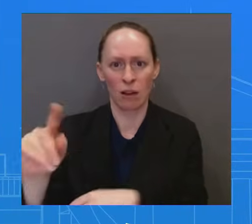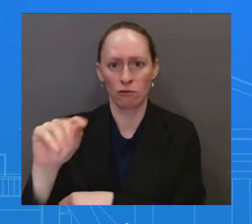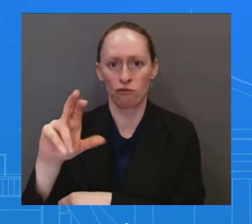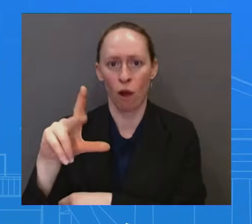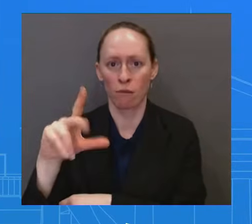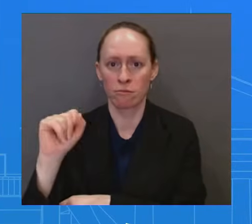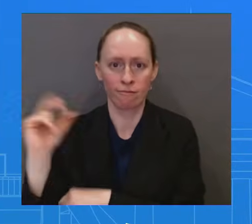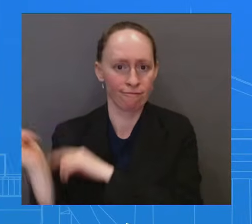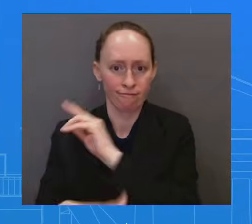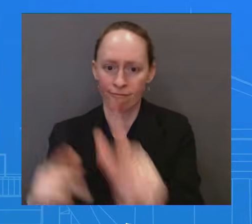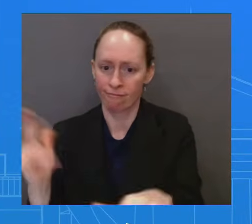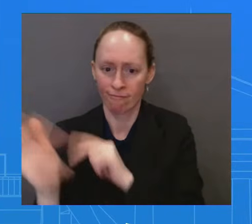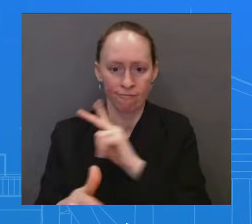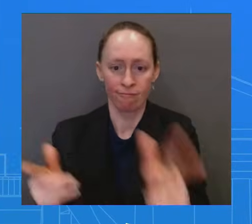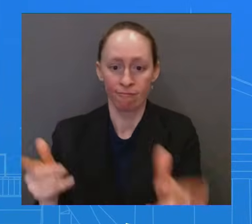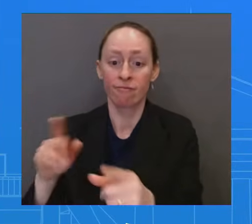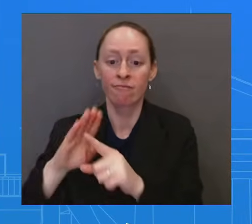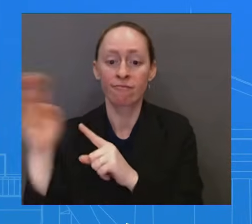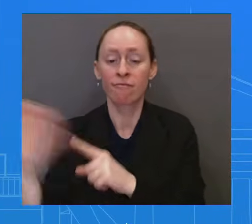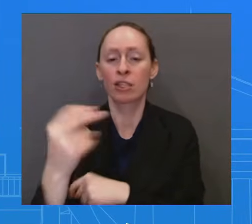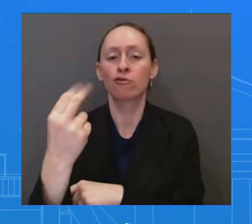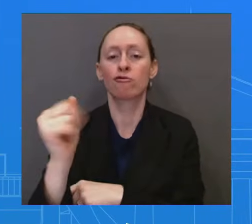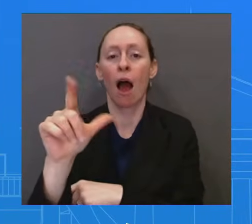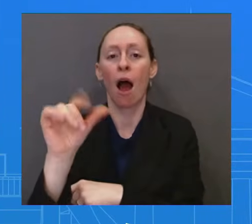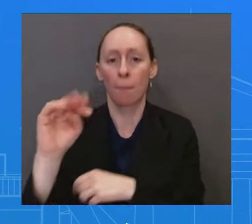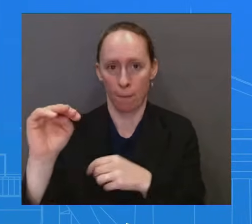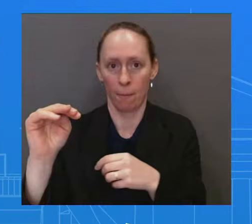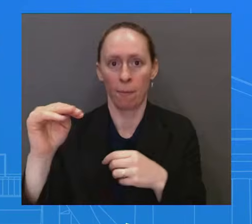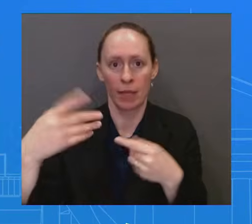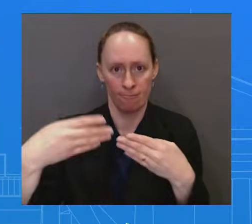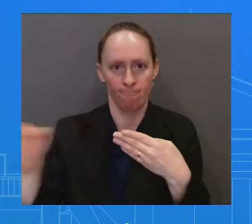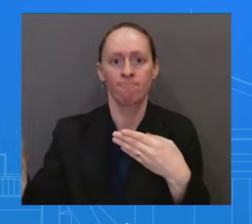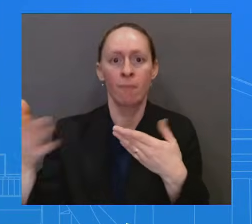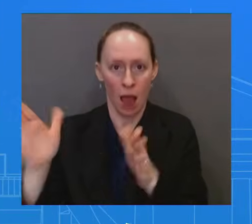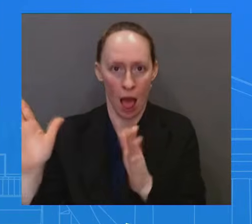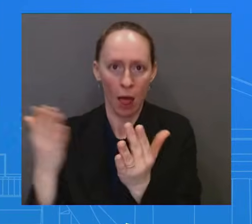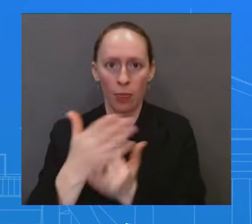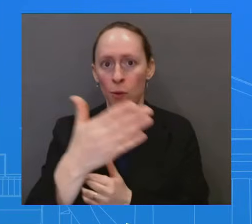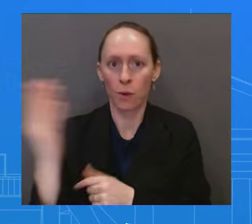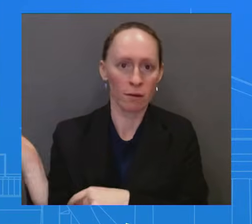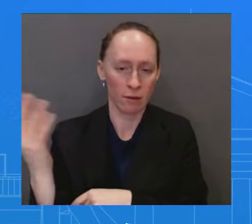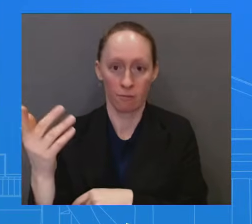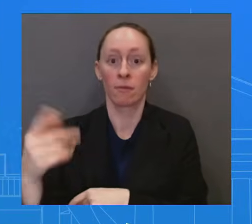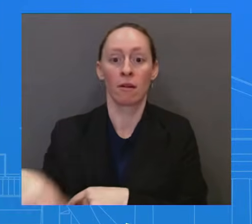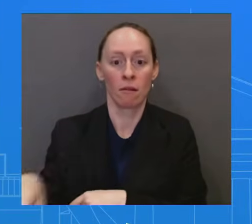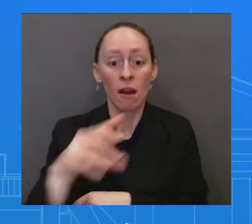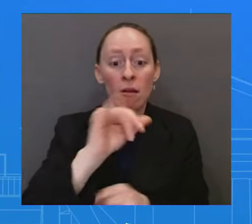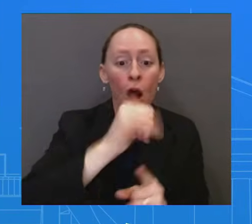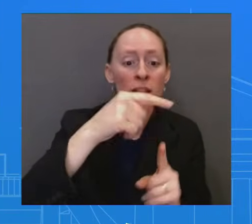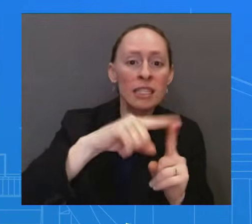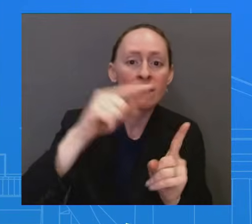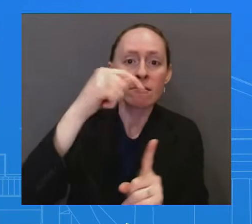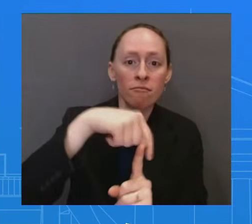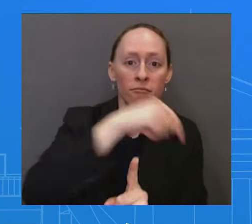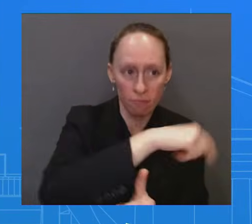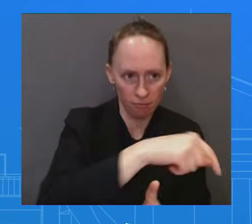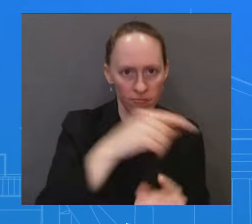as we can to increase that flow through both those border crossings and then make sure that there are processes in place to get that aid and assistance to the people